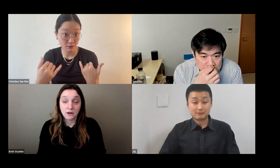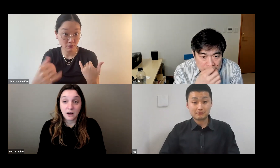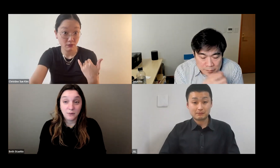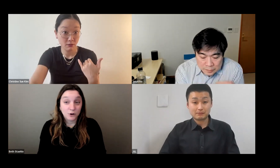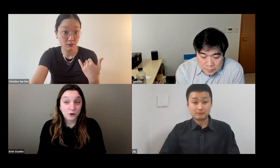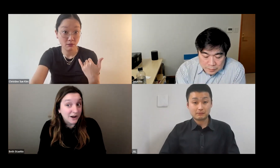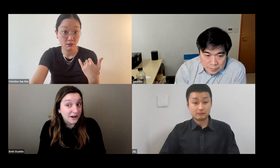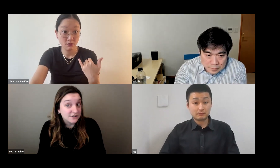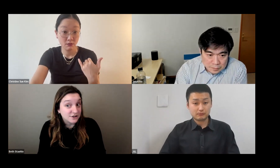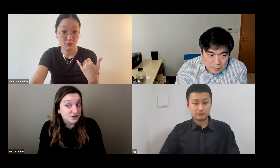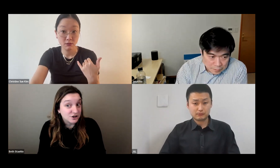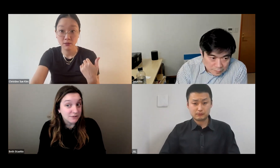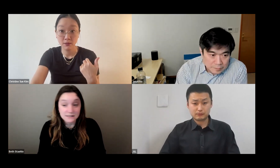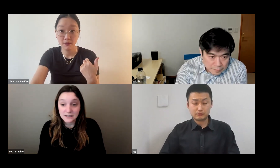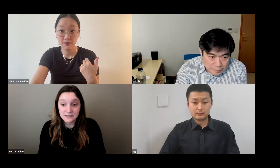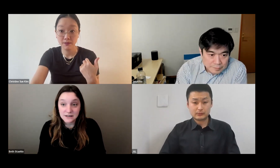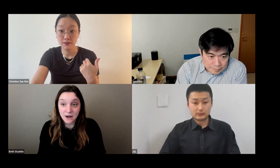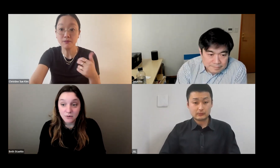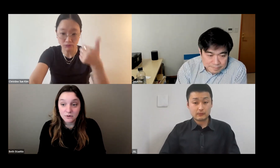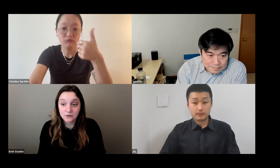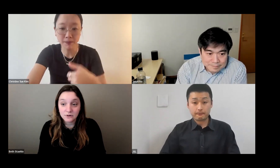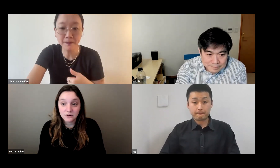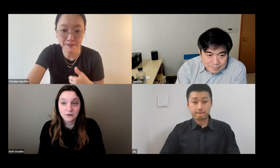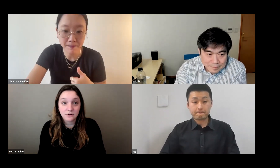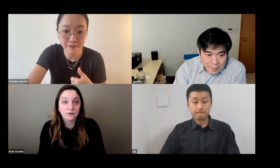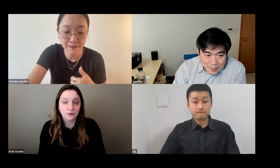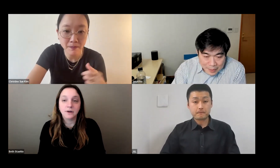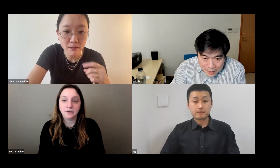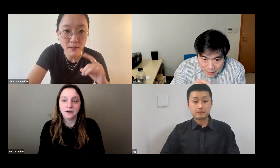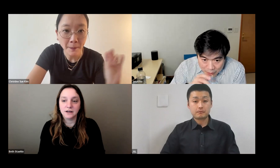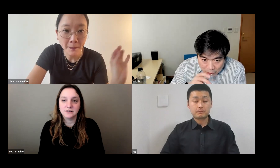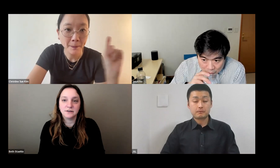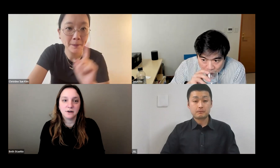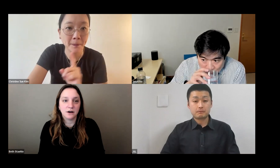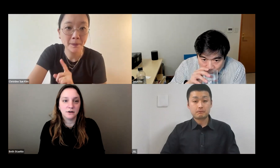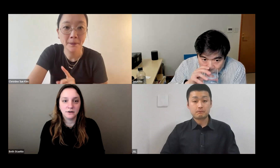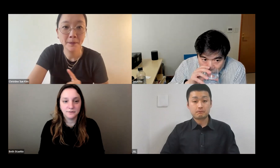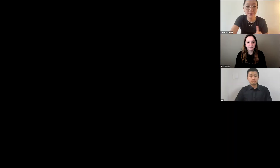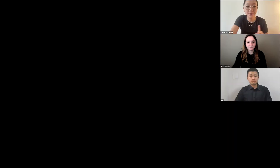I will go ahead and start sharing my slides now. Okay, great. I see you nod.